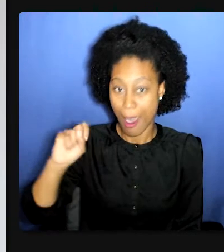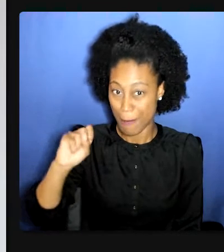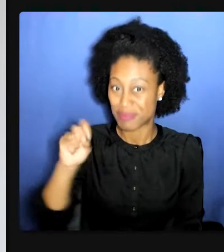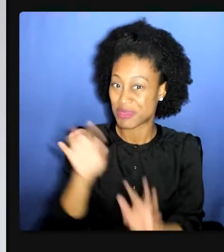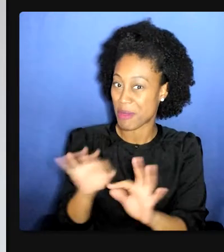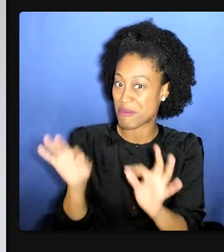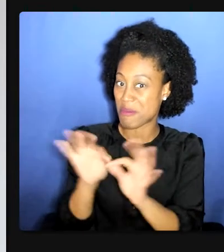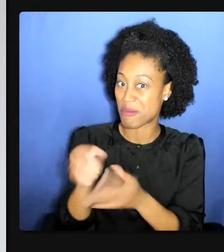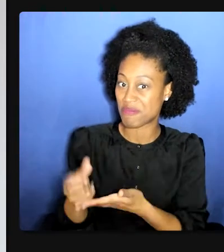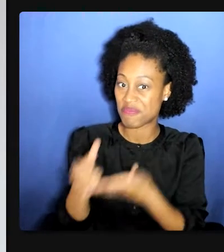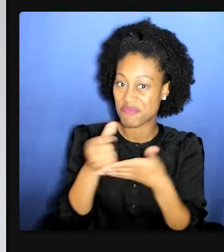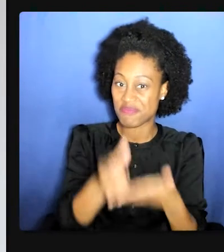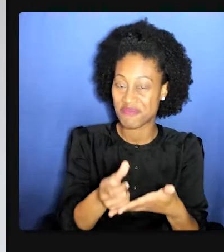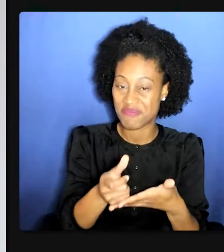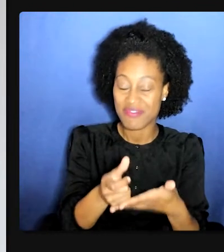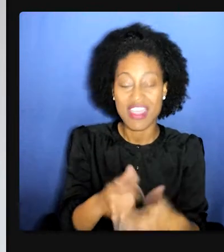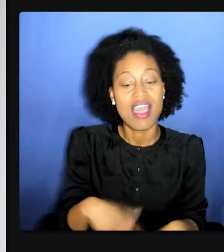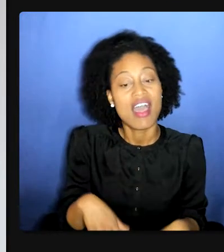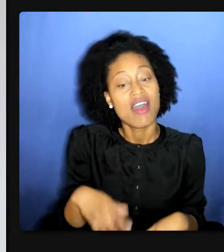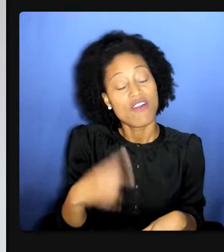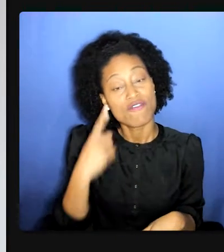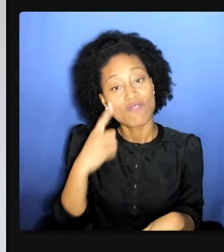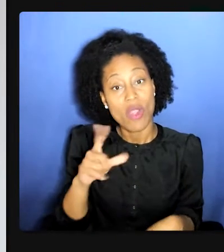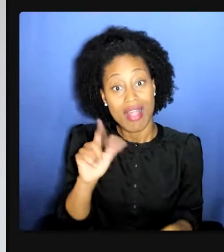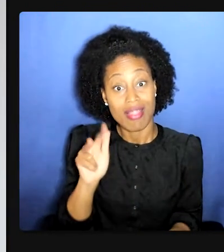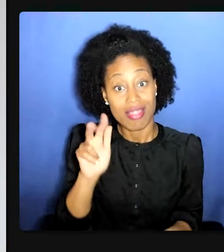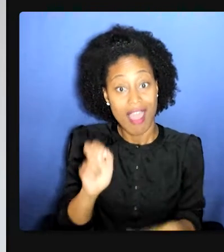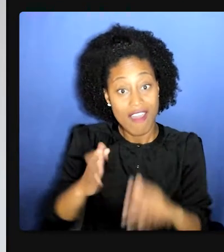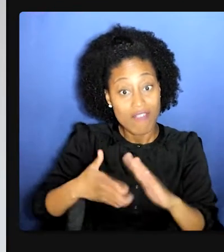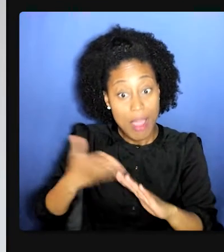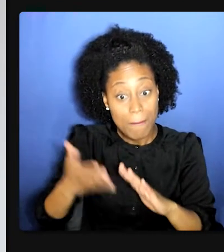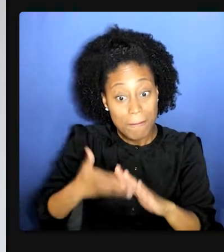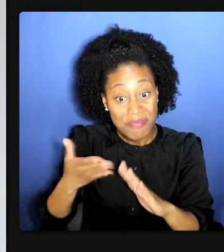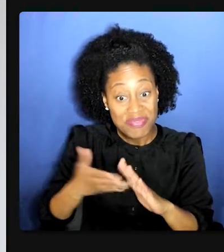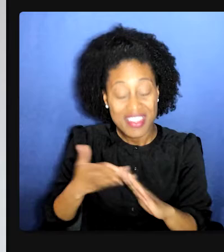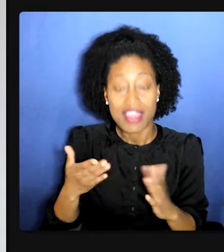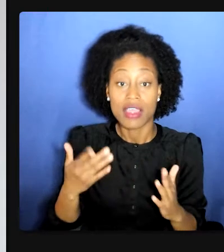LiveOps stands for live operations and in a game development context,